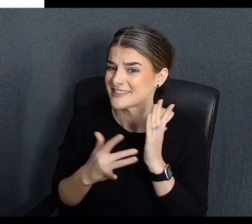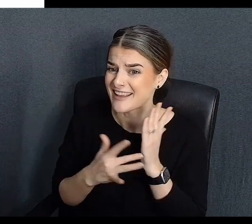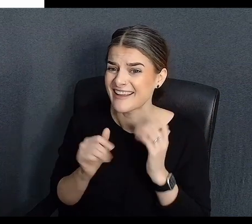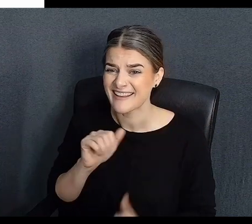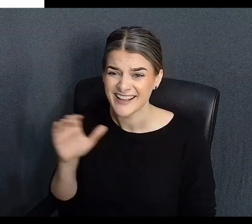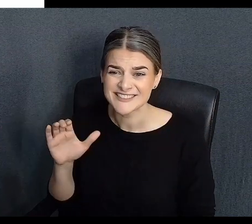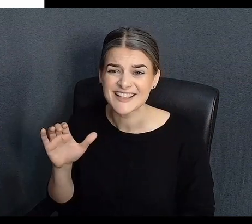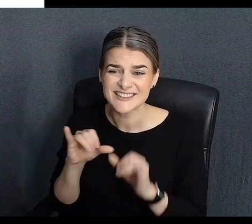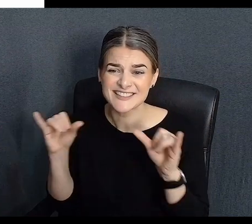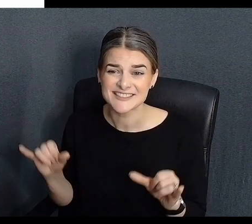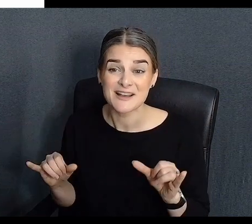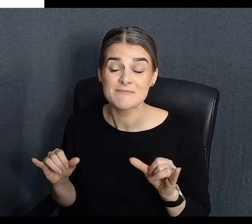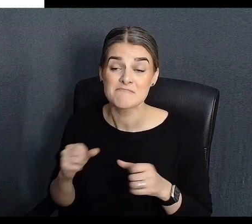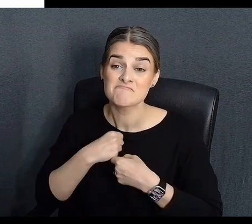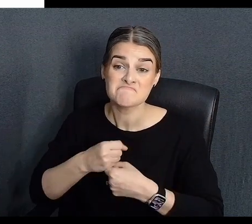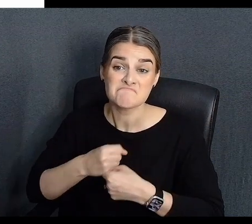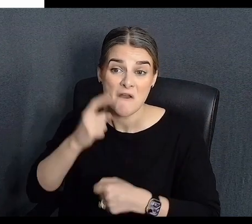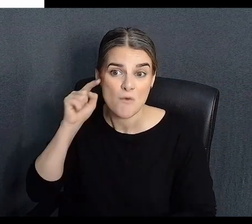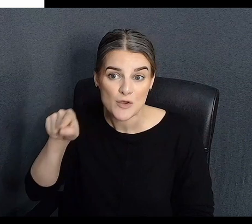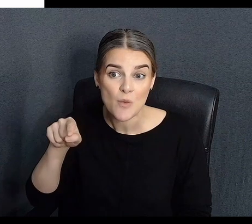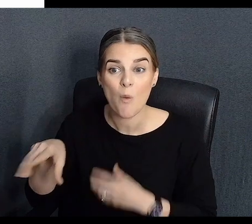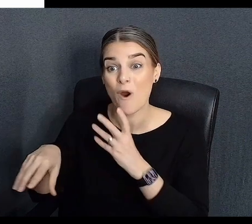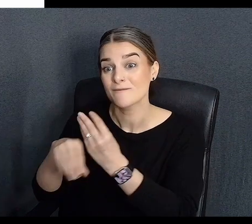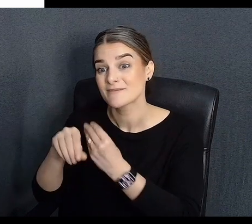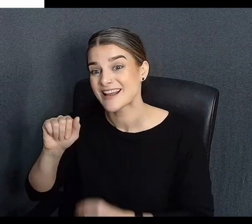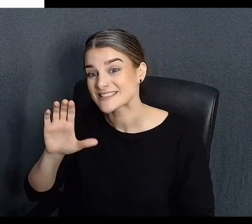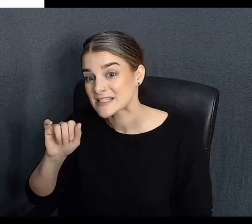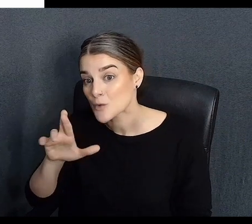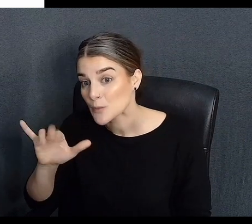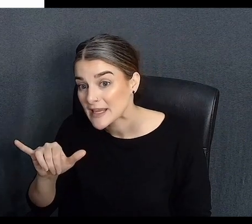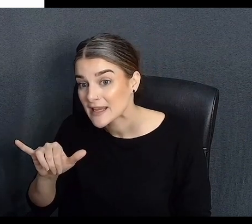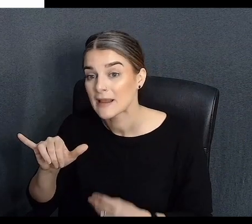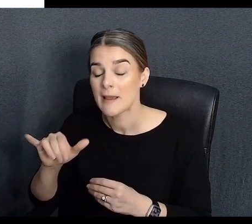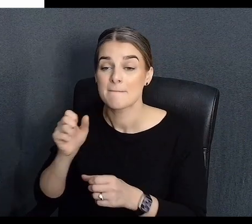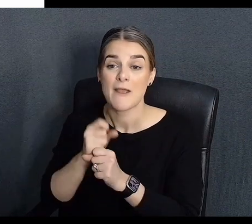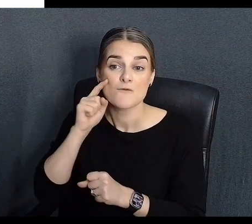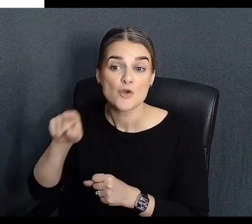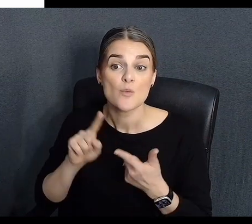for you, or an accessory made for you, maybe like a keyguard through 3D printing.